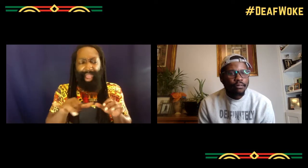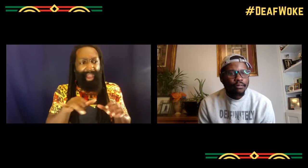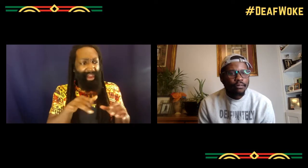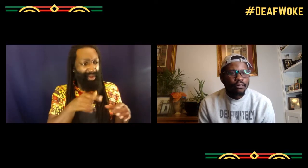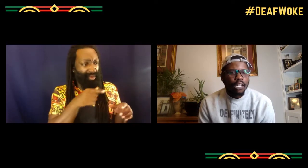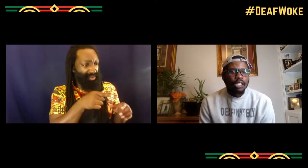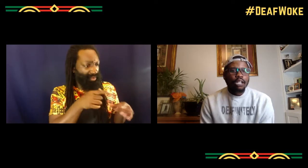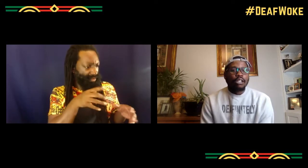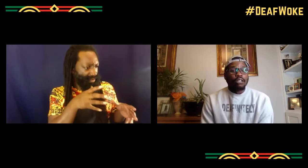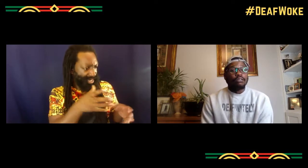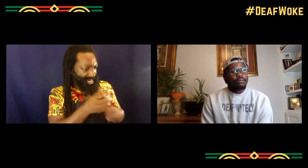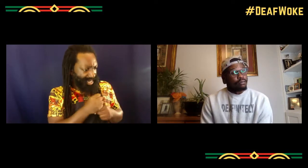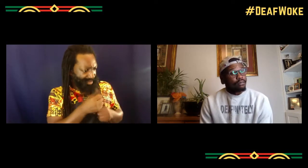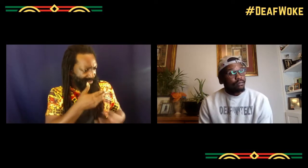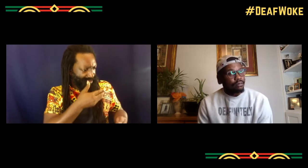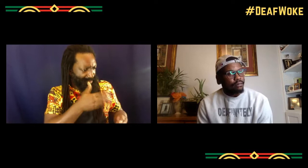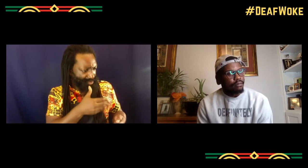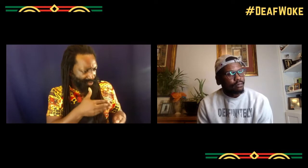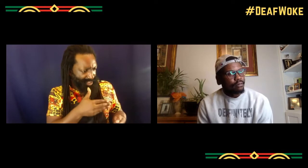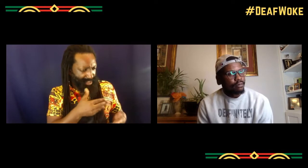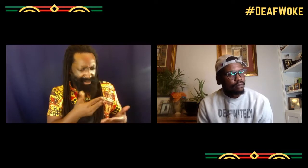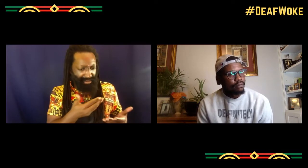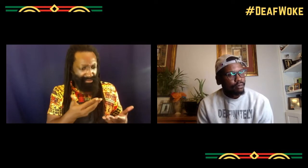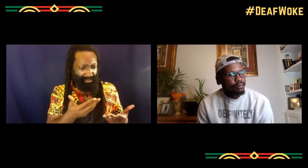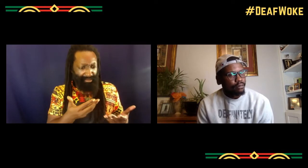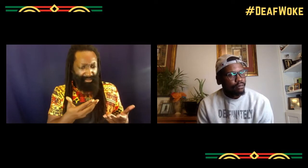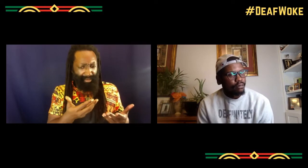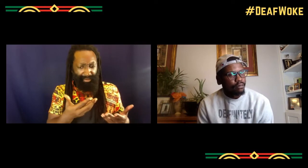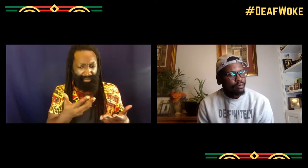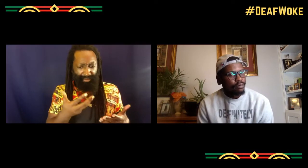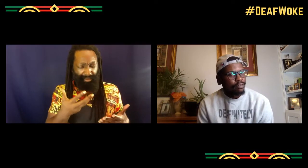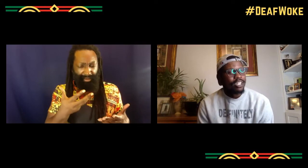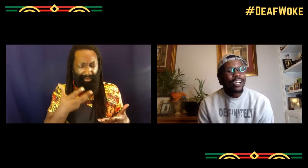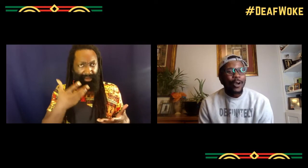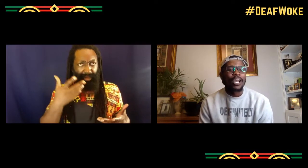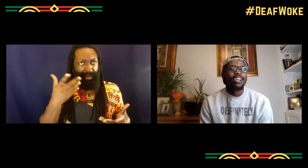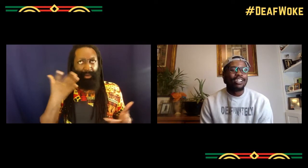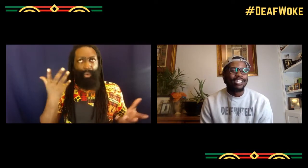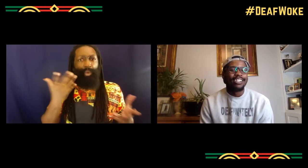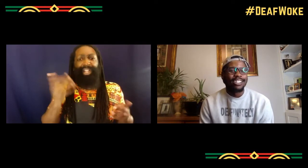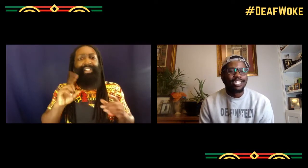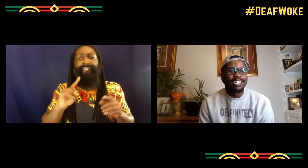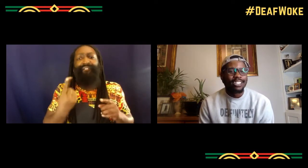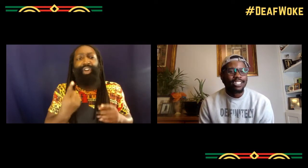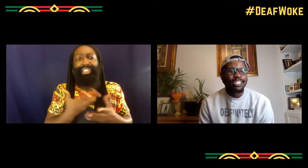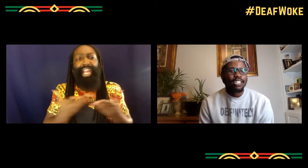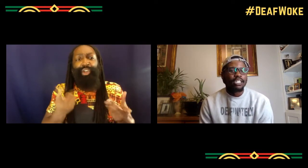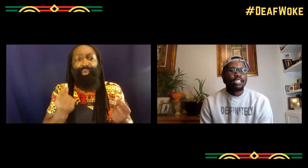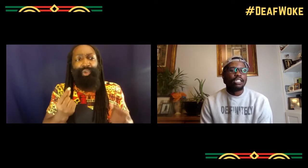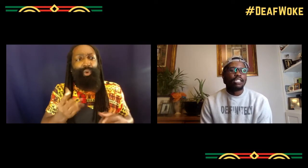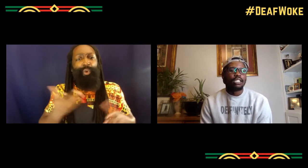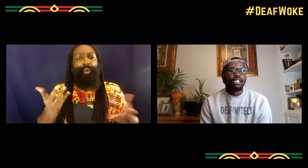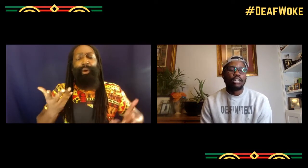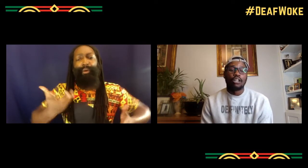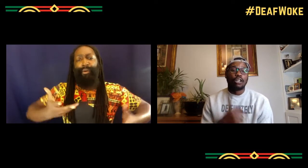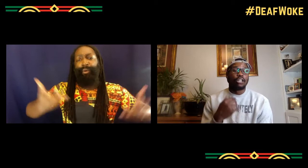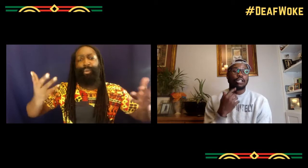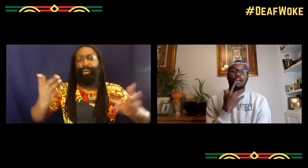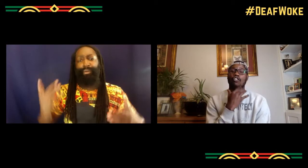I'm interested in your process about how you, how you get that music. And then what's the first thing you do